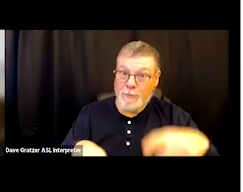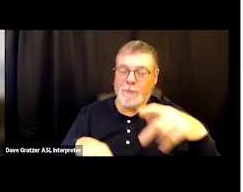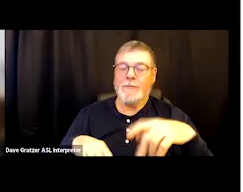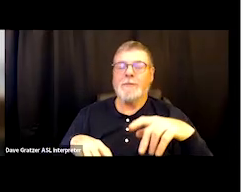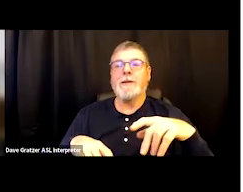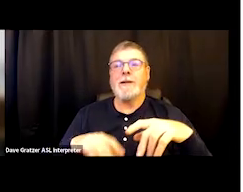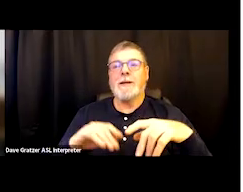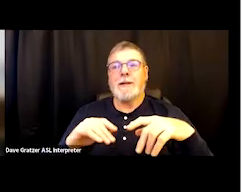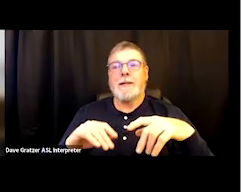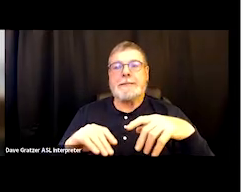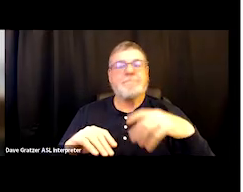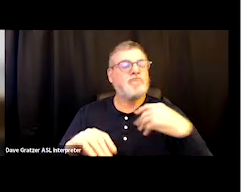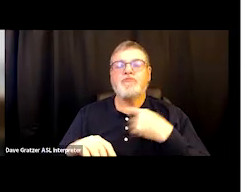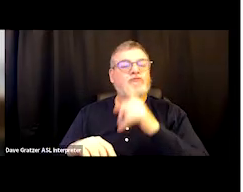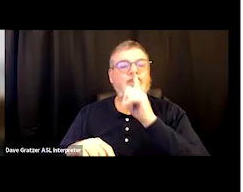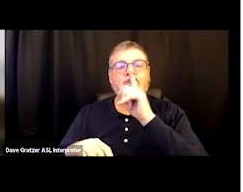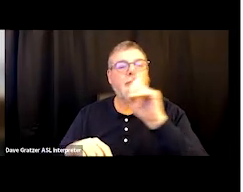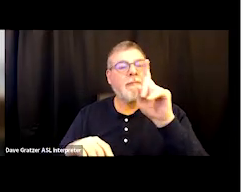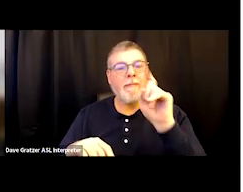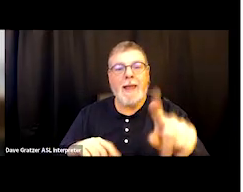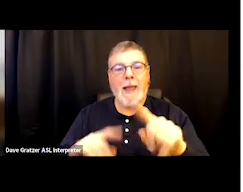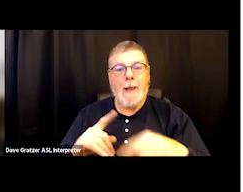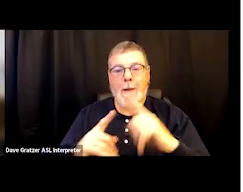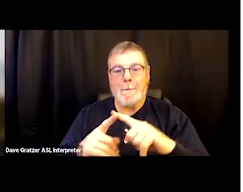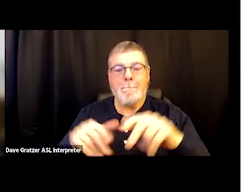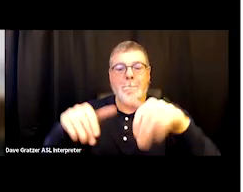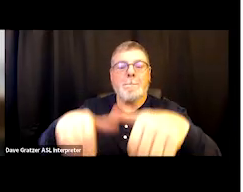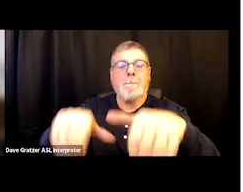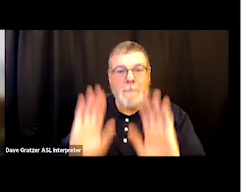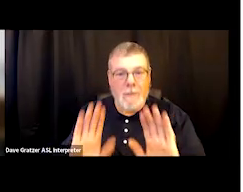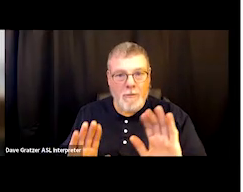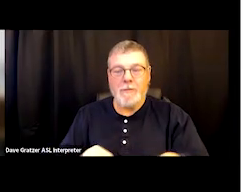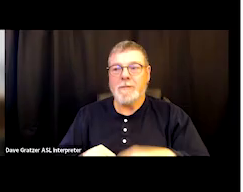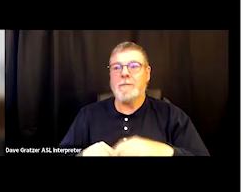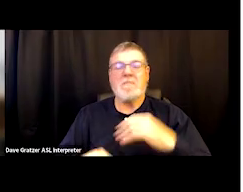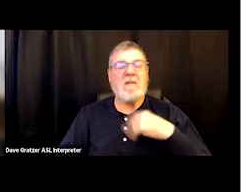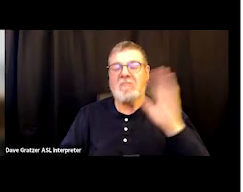I didn't ask the question about burial plots. I checked no.